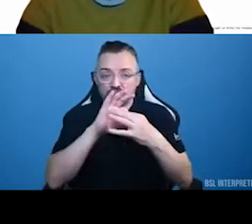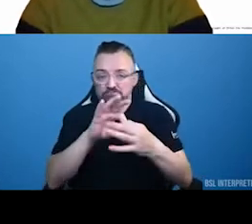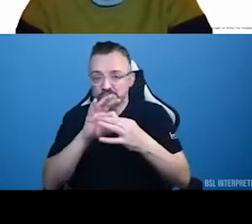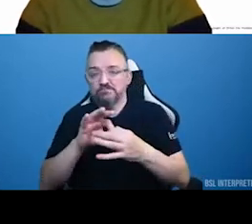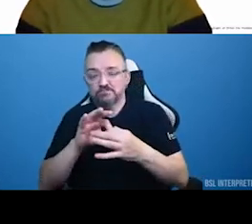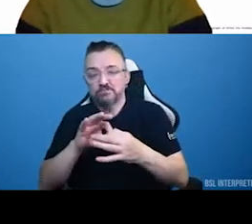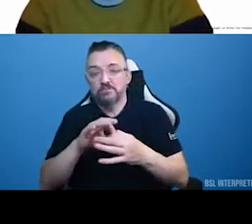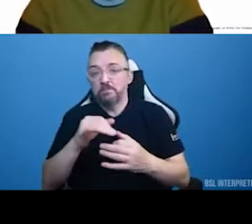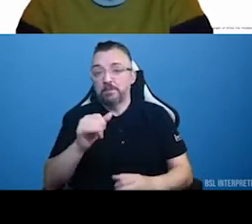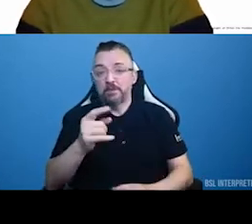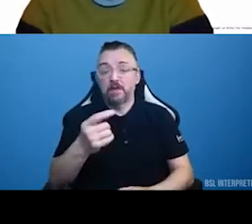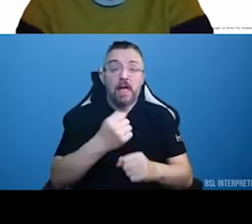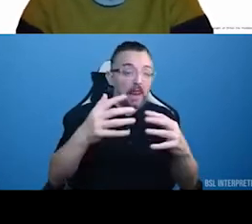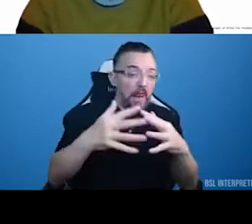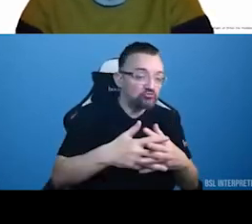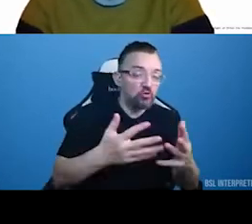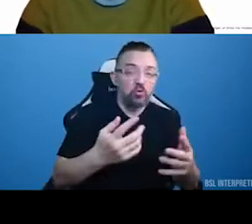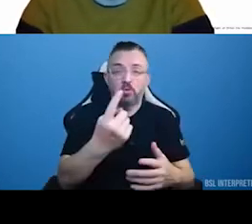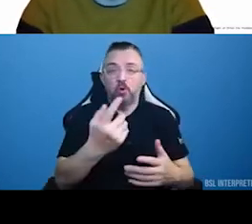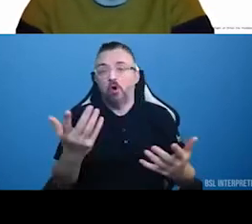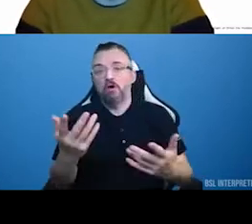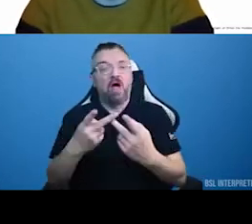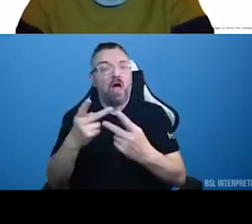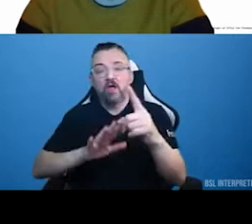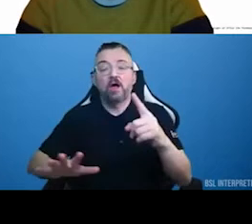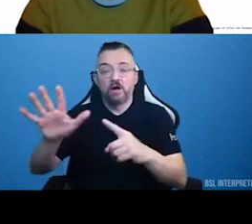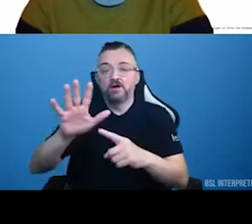whether you're from Glasgow or elsewhere, we are looking at how we can expand